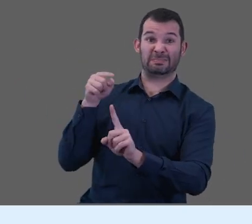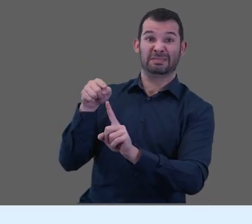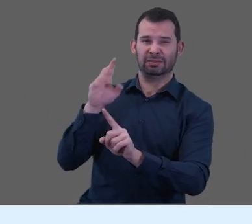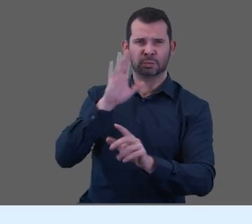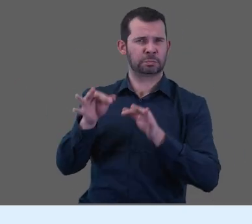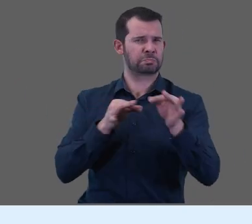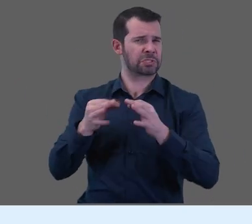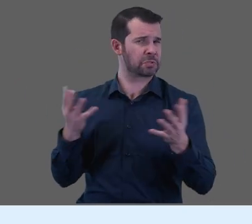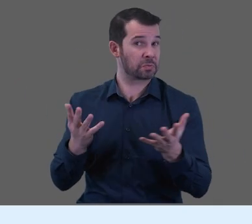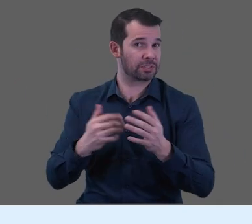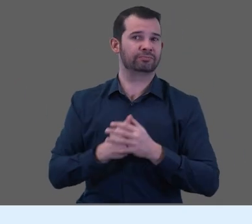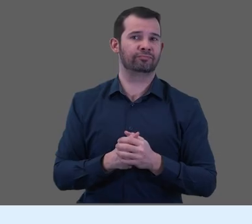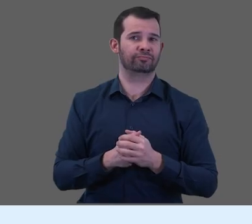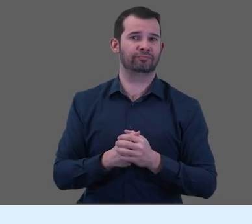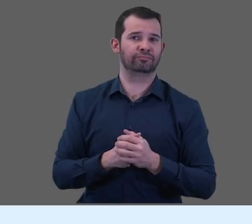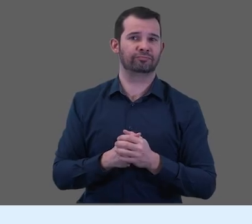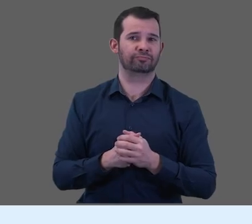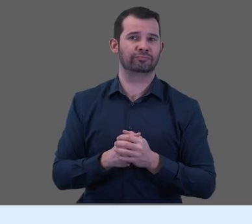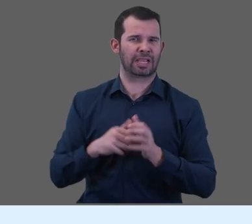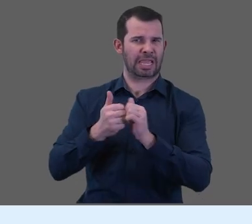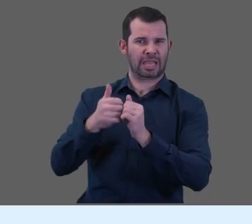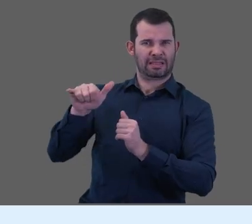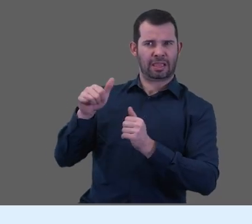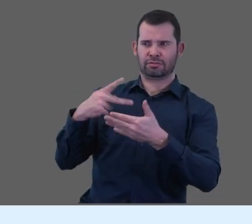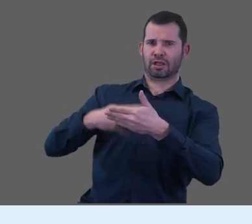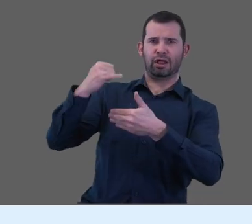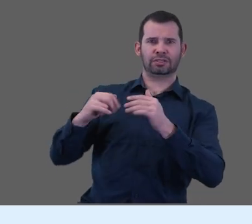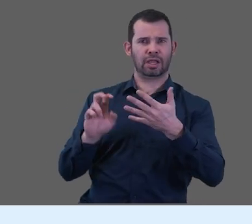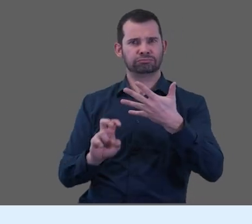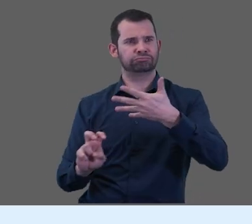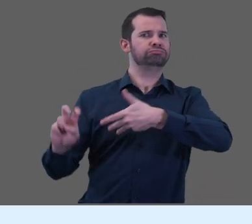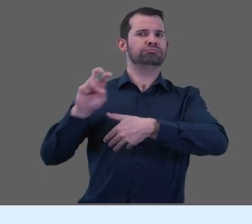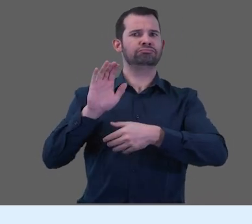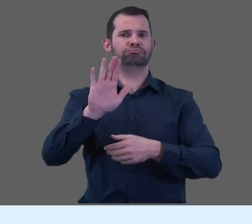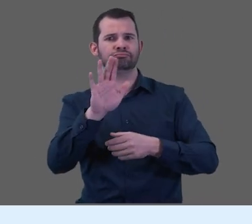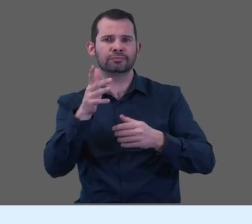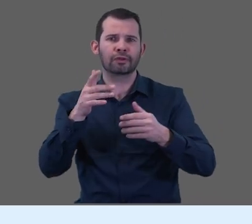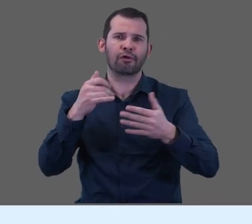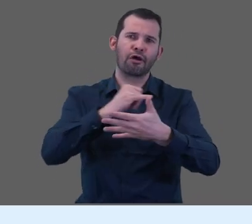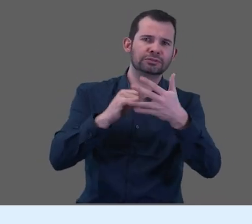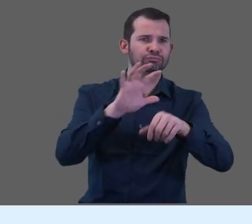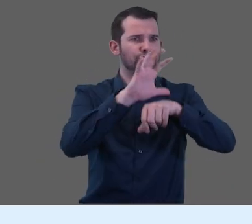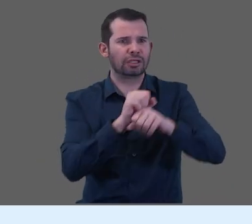Here you will explain how the project advances your artistic practice and career.